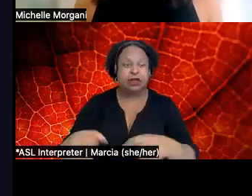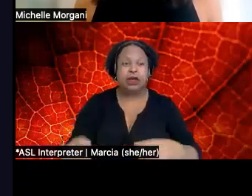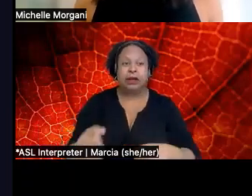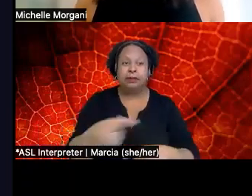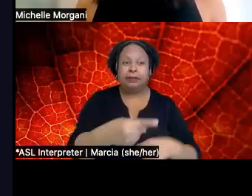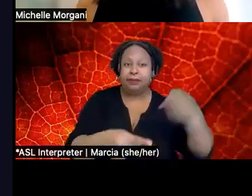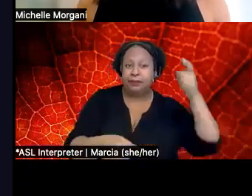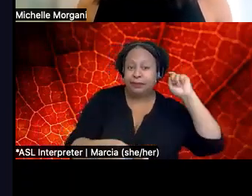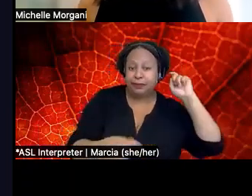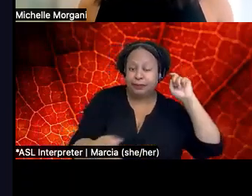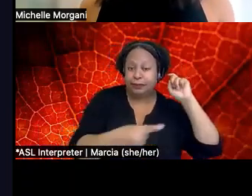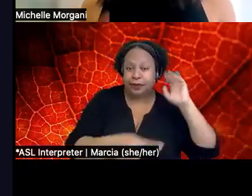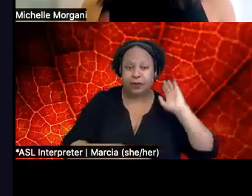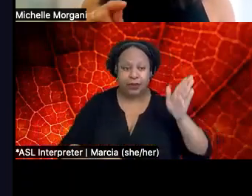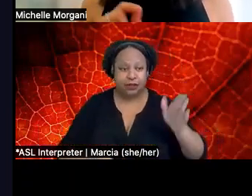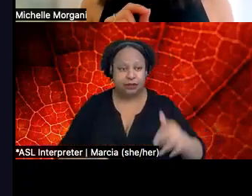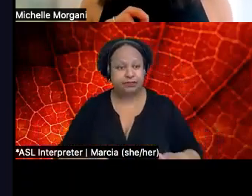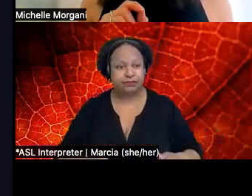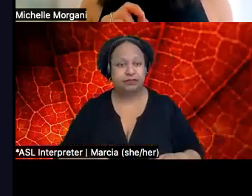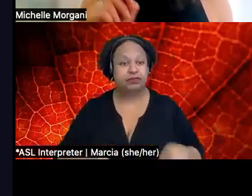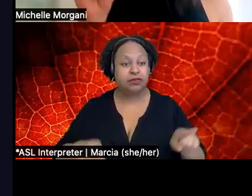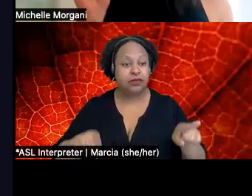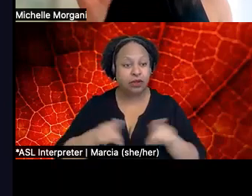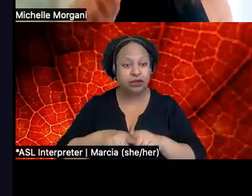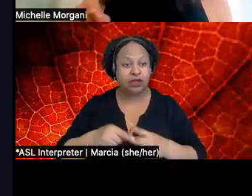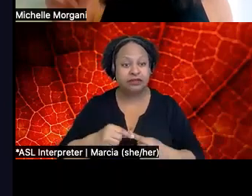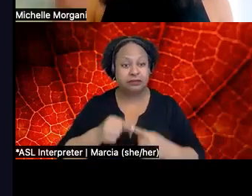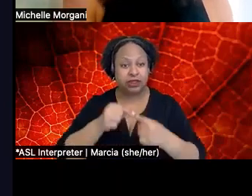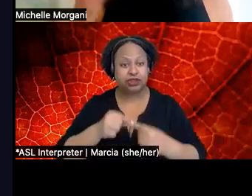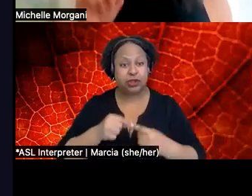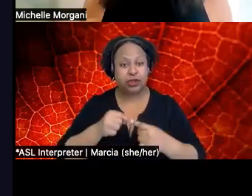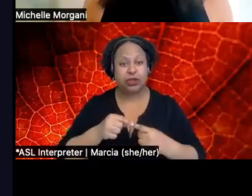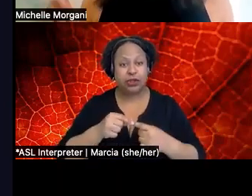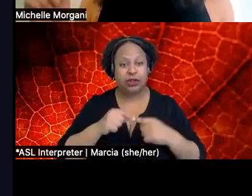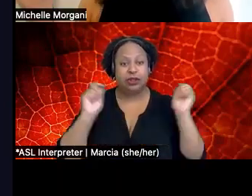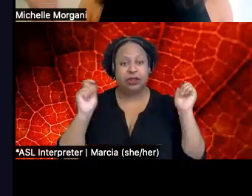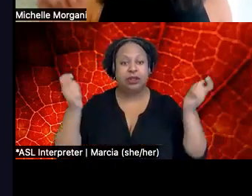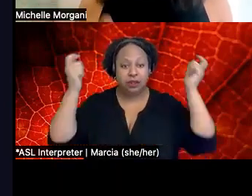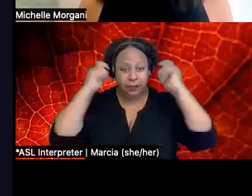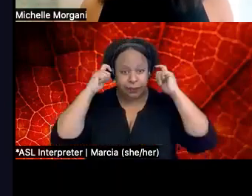a picture here of a what looks like, what you can see is the visual components of